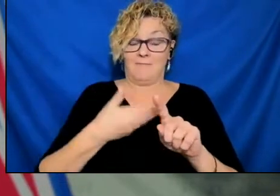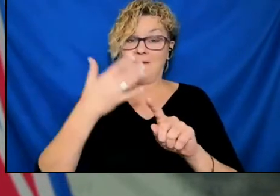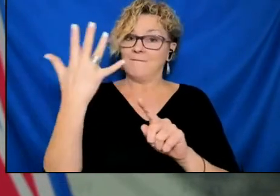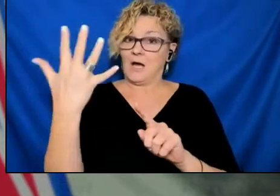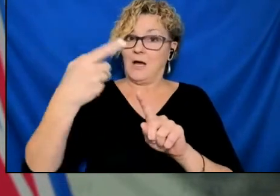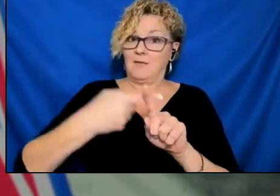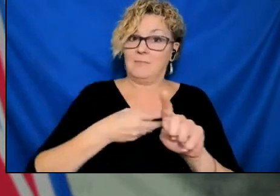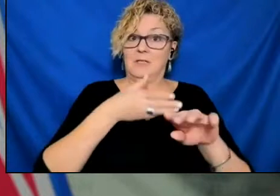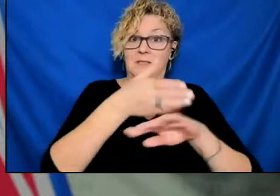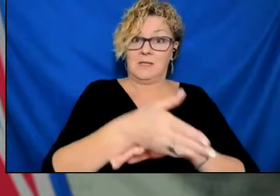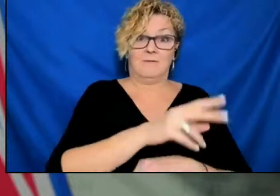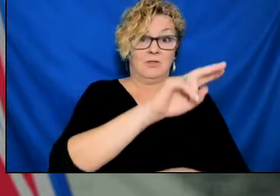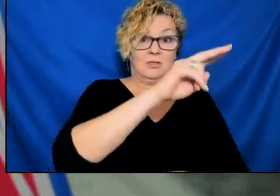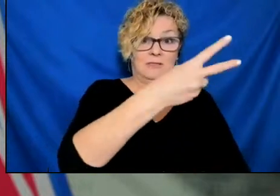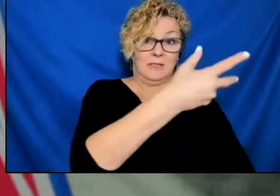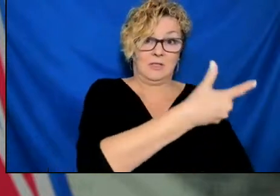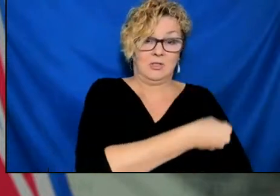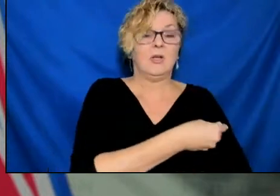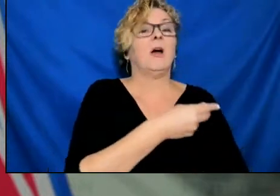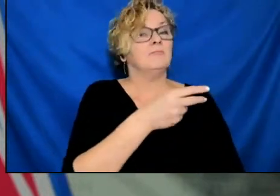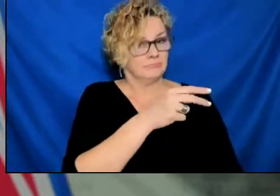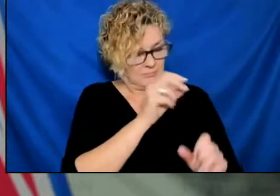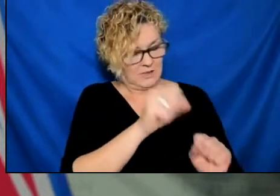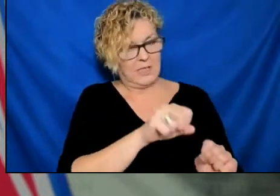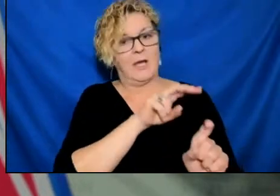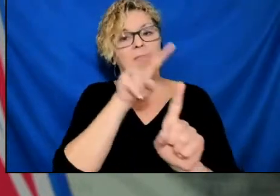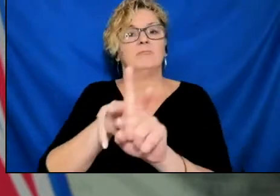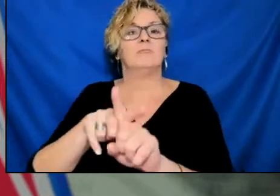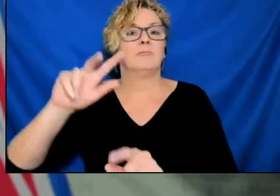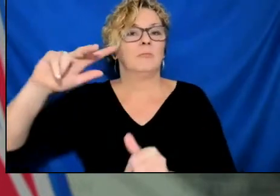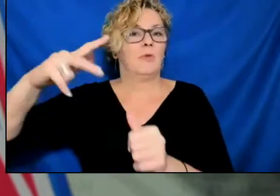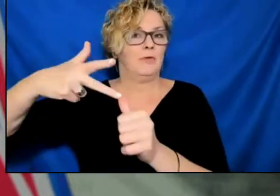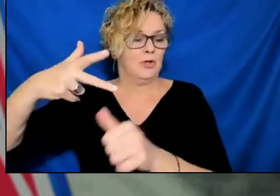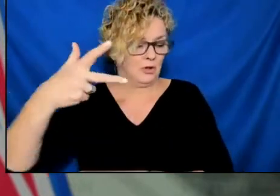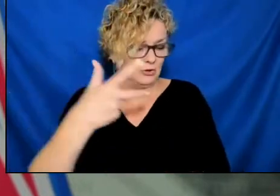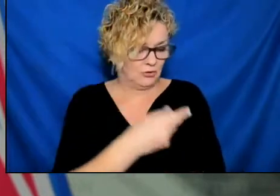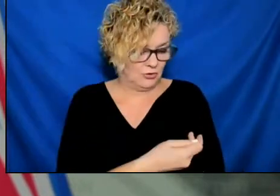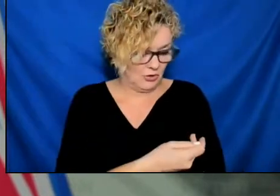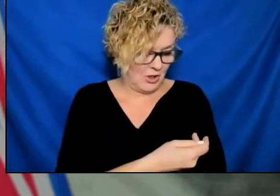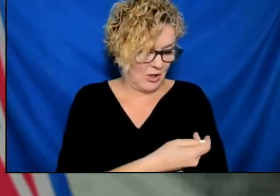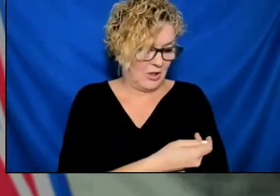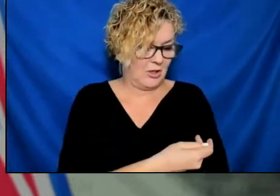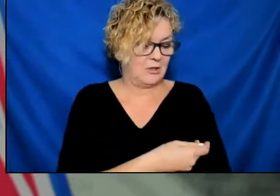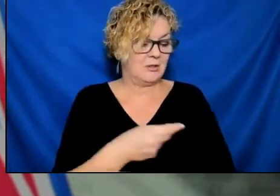Health care workers, clinical extremely vulnerable in all categories including the third group and people who received AstraZeneca for doses 1 and 2. Indigenous people 18 and above on a 5-month interval. That are involved in the program